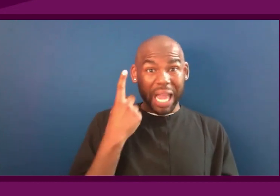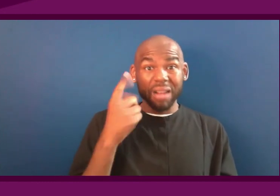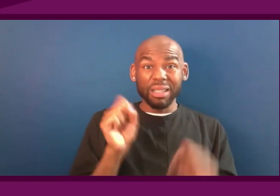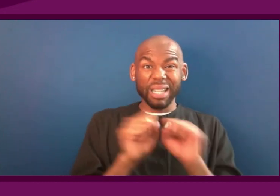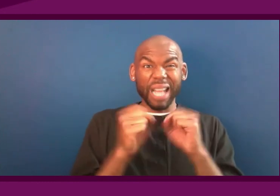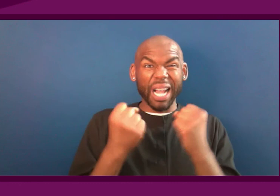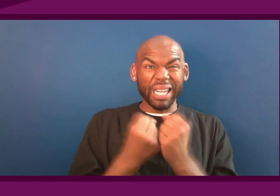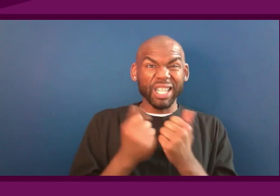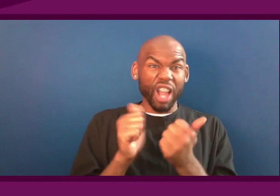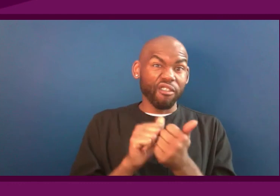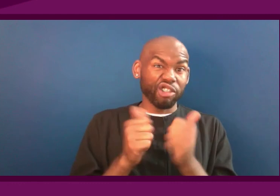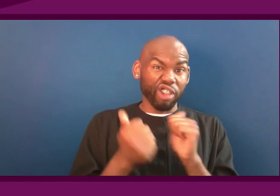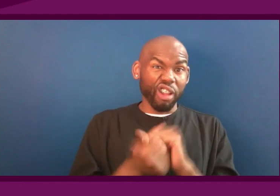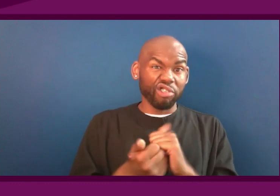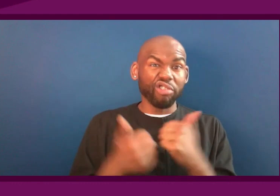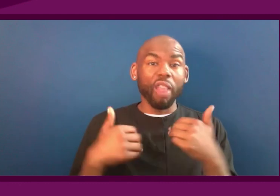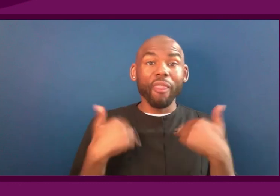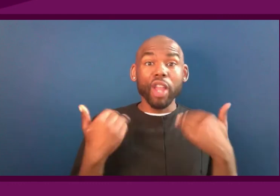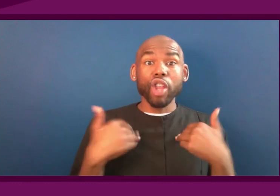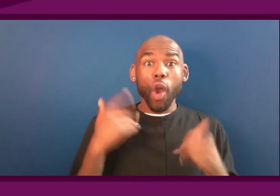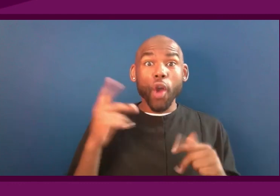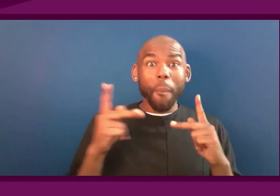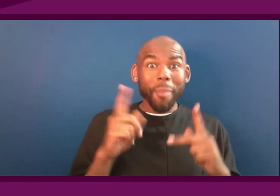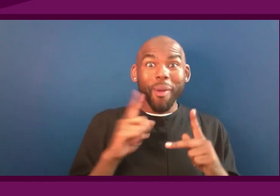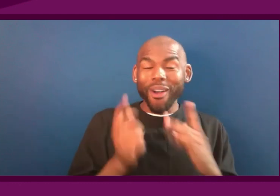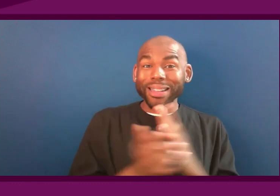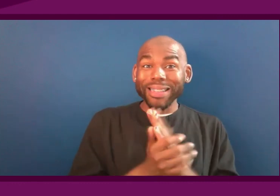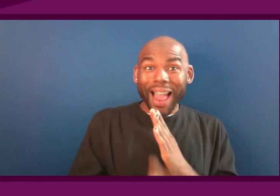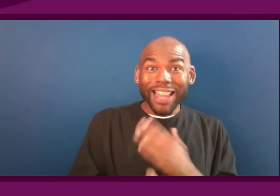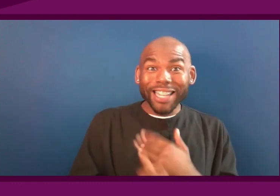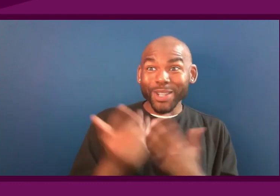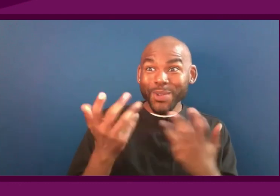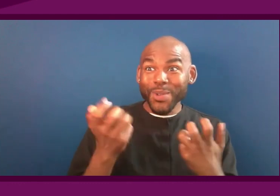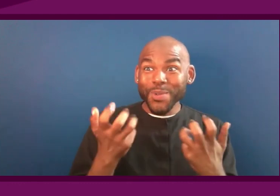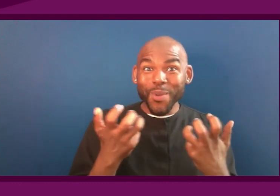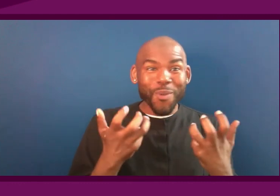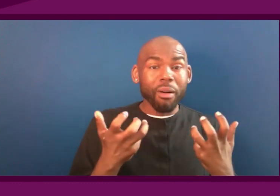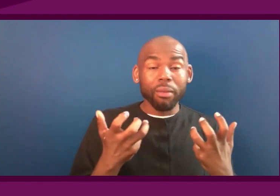just go out on social media and they will tell you that. So I would think the one thing that